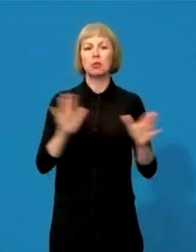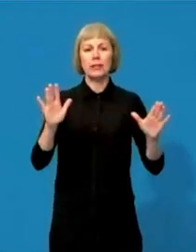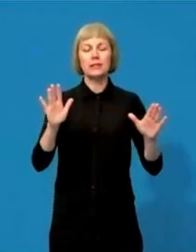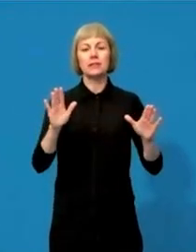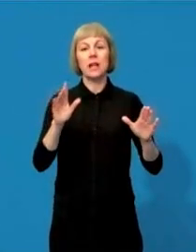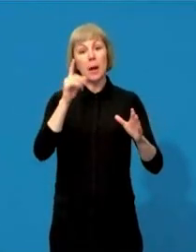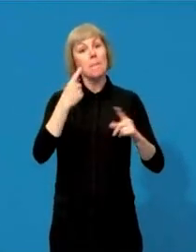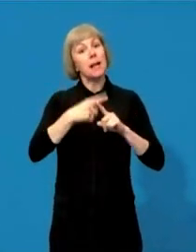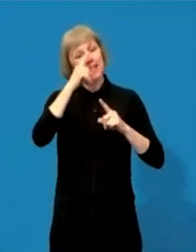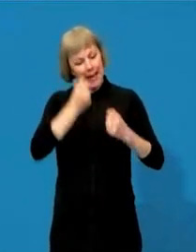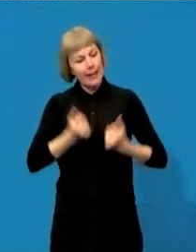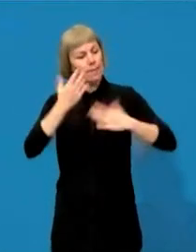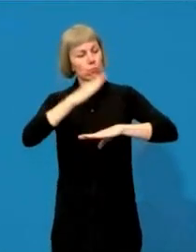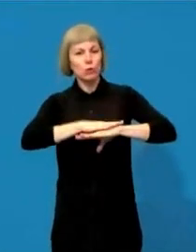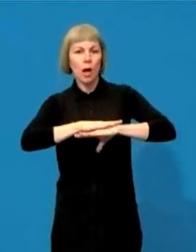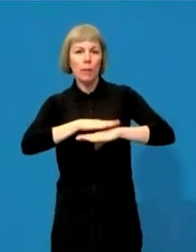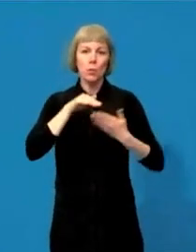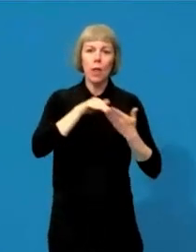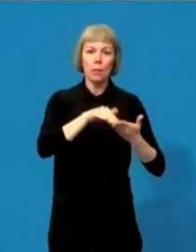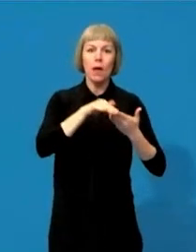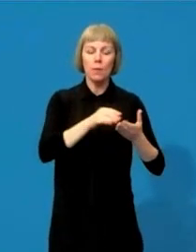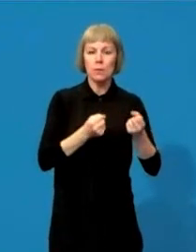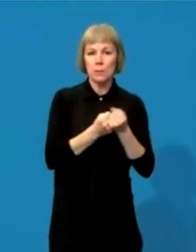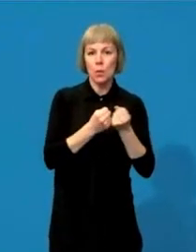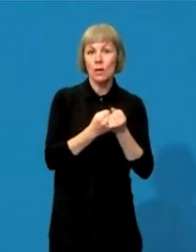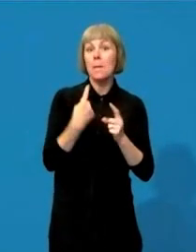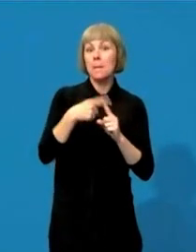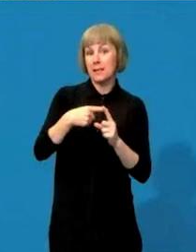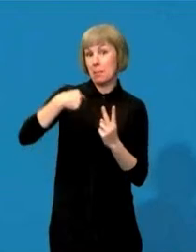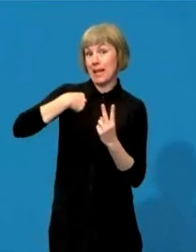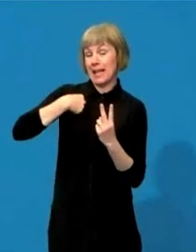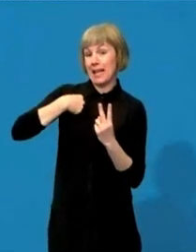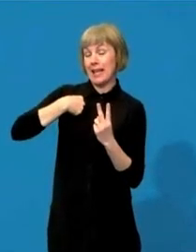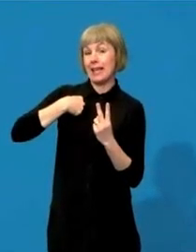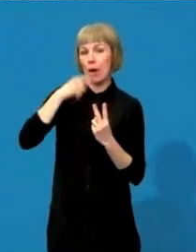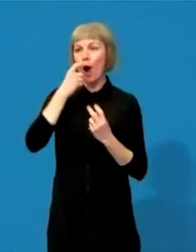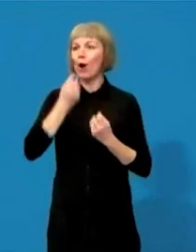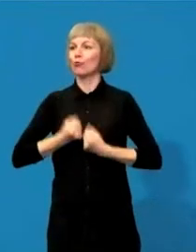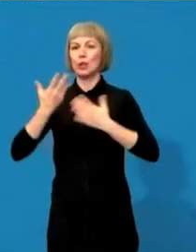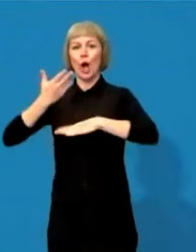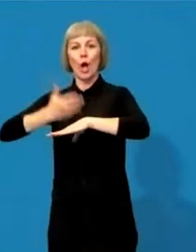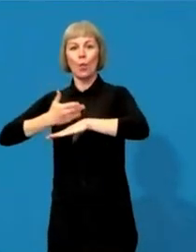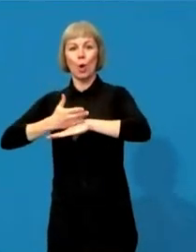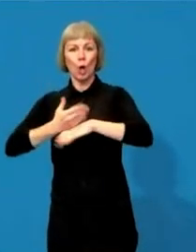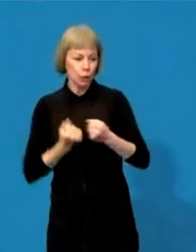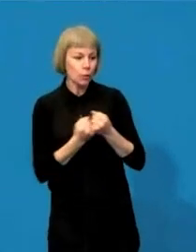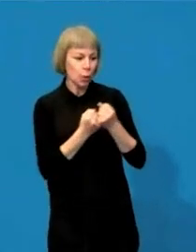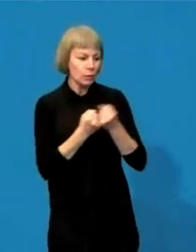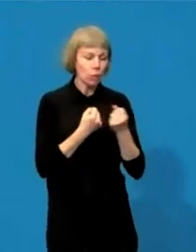And then there's me, I was in the situation where I was able to retire from my - what I was doing to work to spend with Tristan, but the majority of the families here don't have